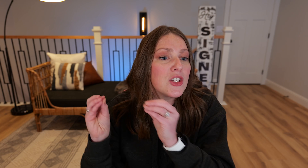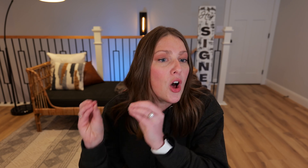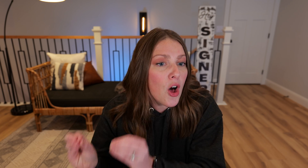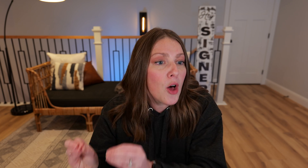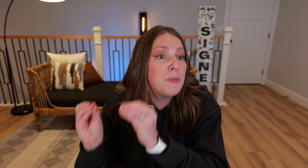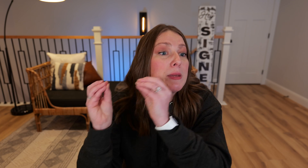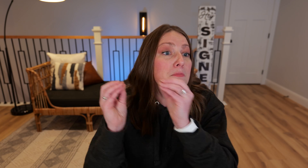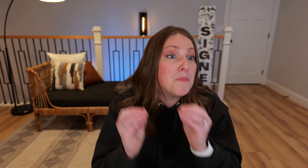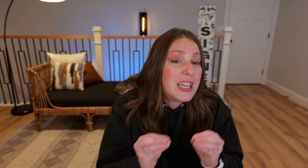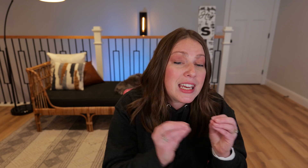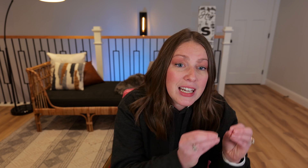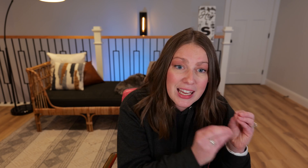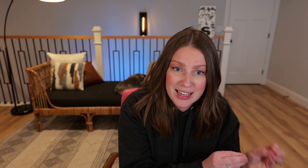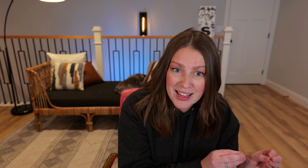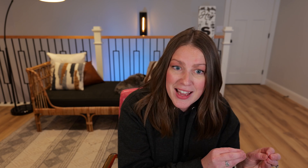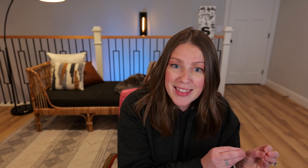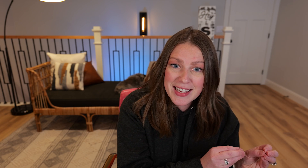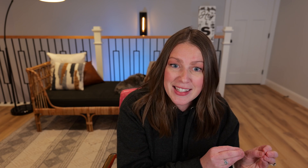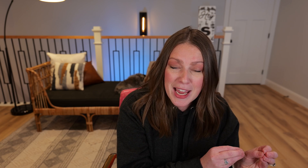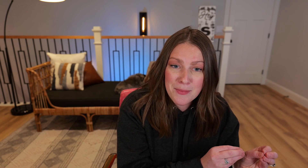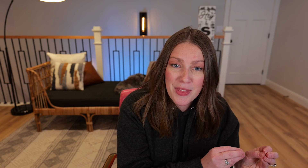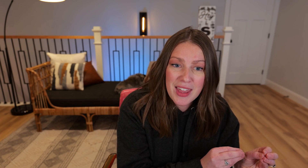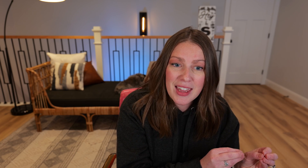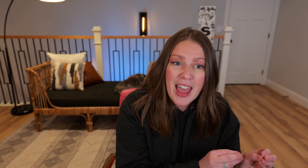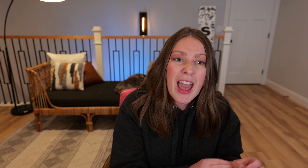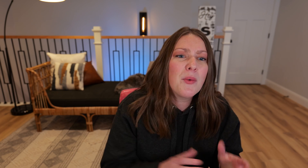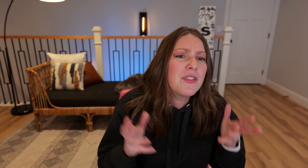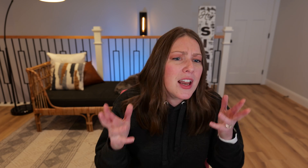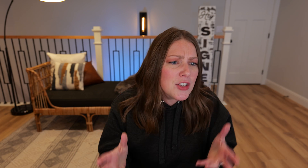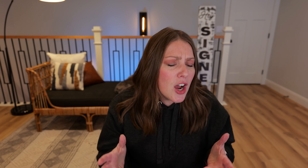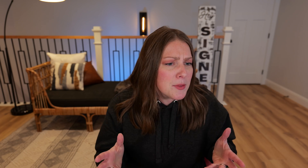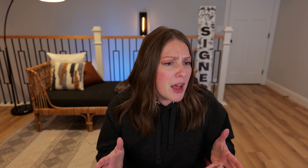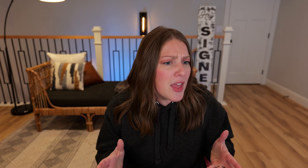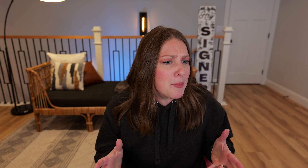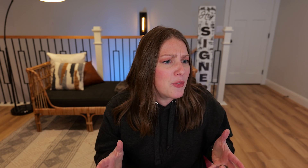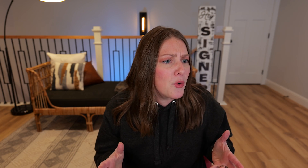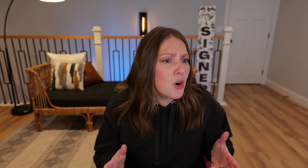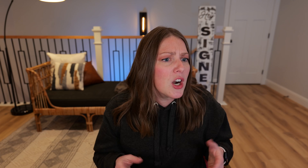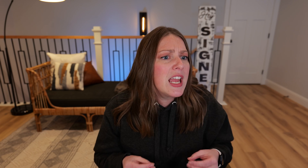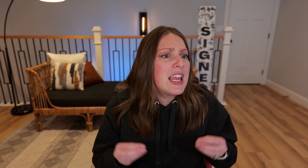to all be meaning the same thing. And we've kind of talked about that before,